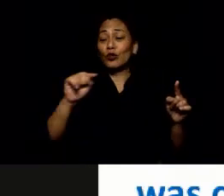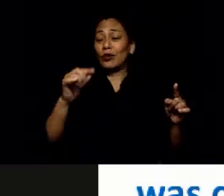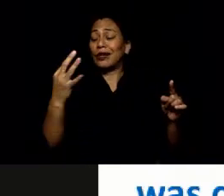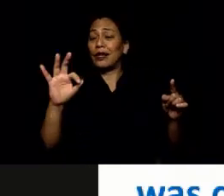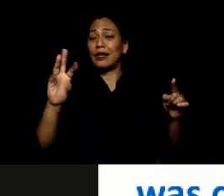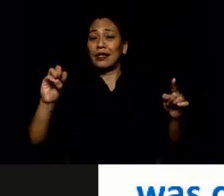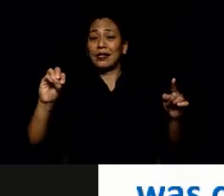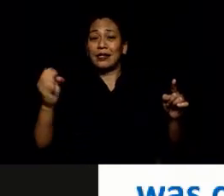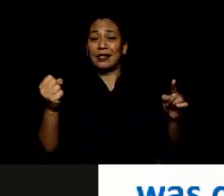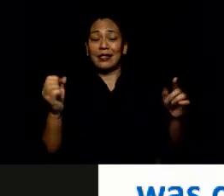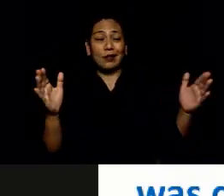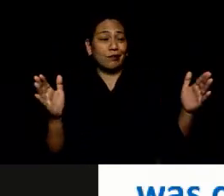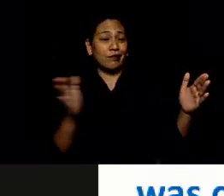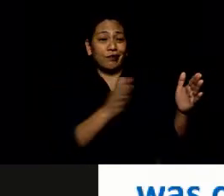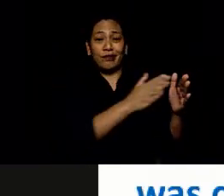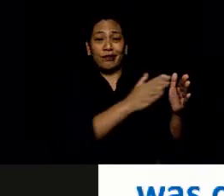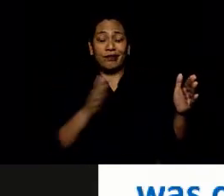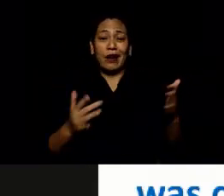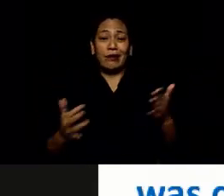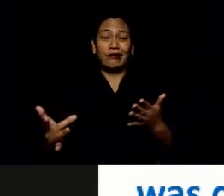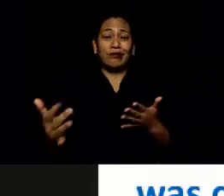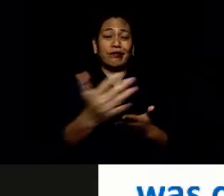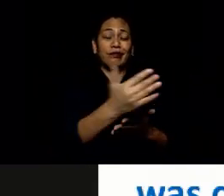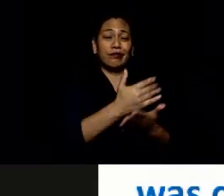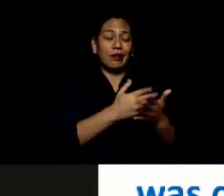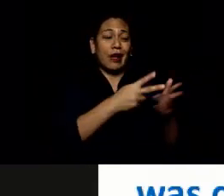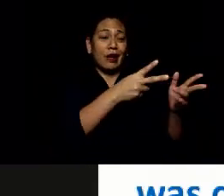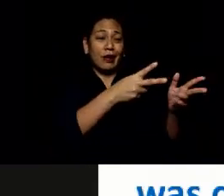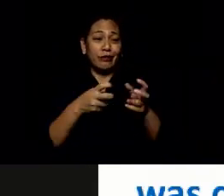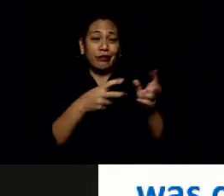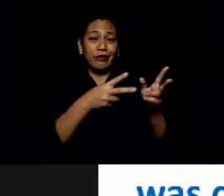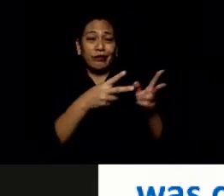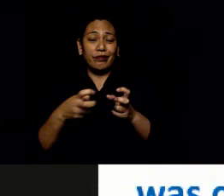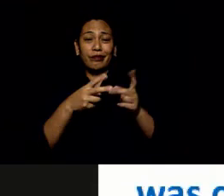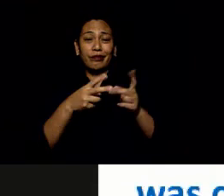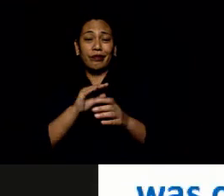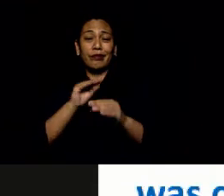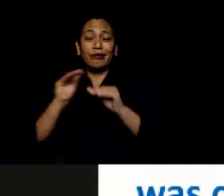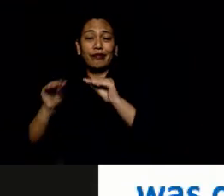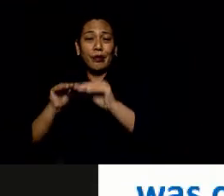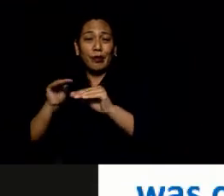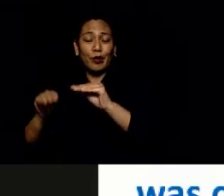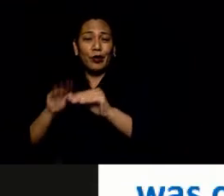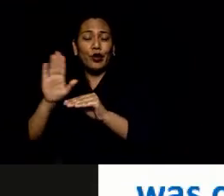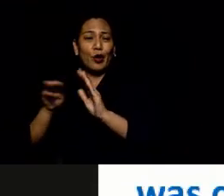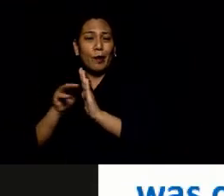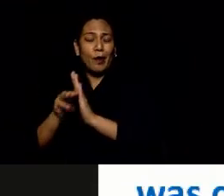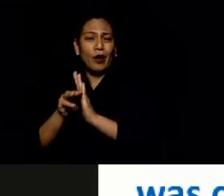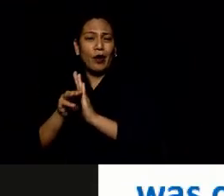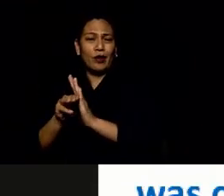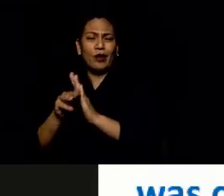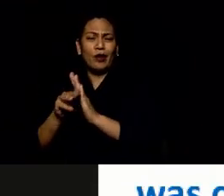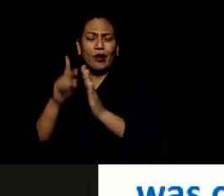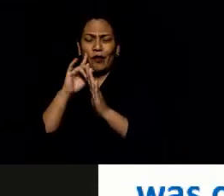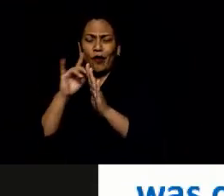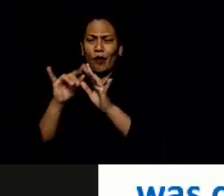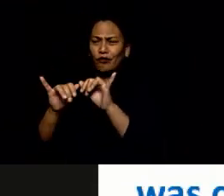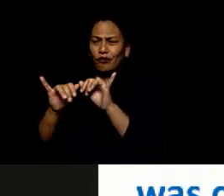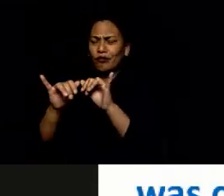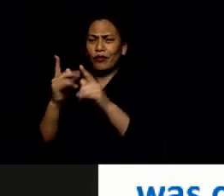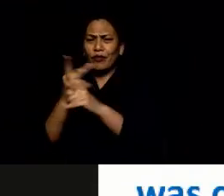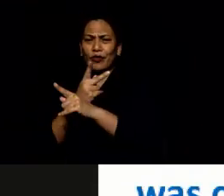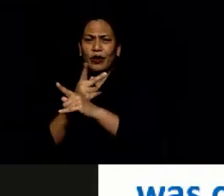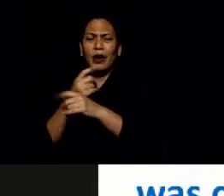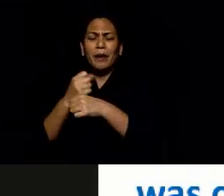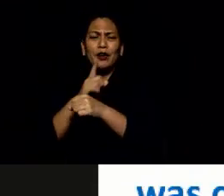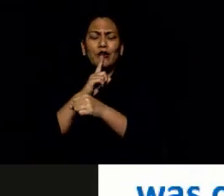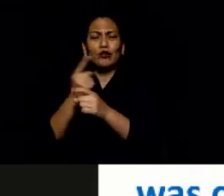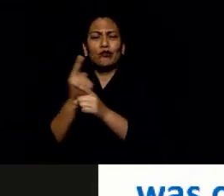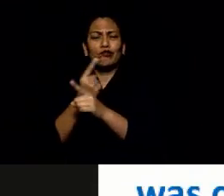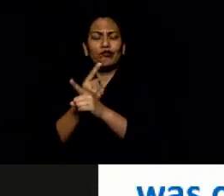and use that to calibrate their model, to make sure that it, you know, represented these interrelationships.